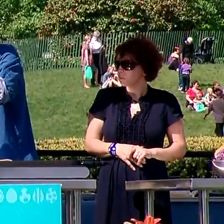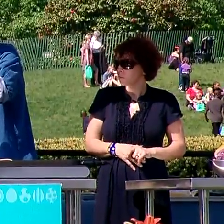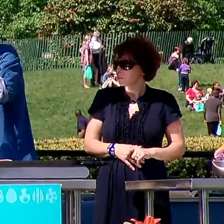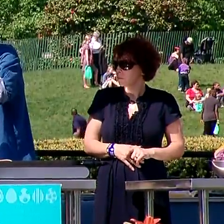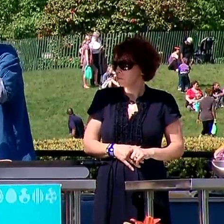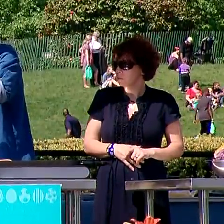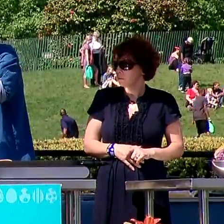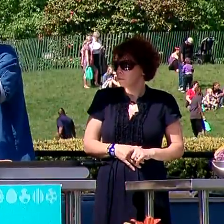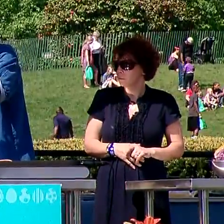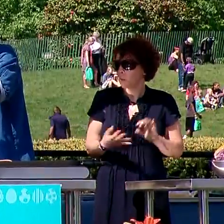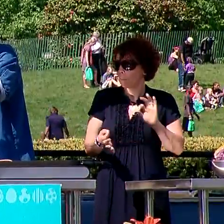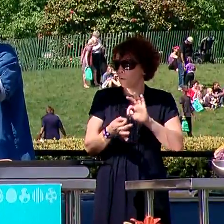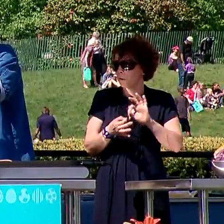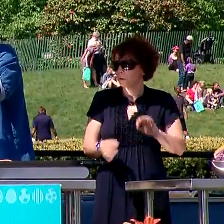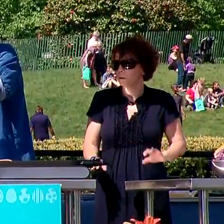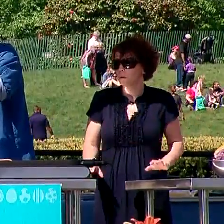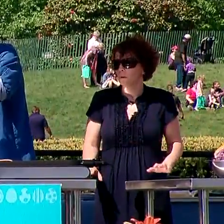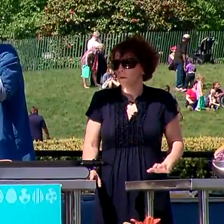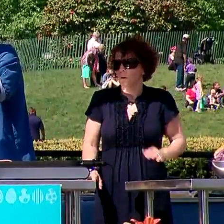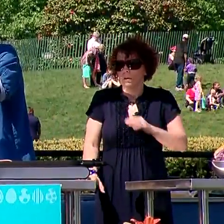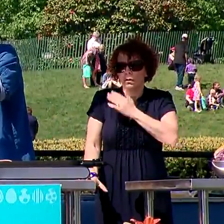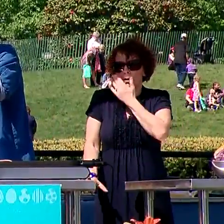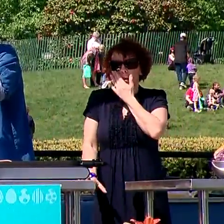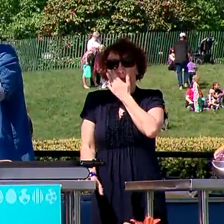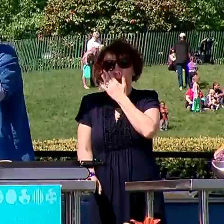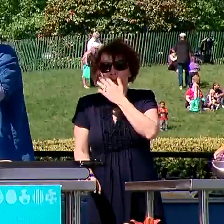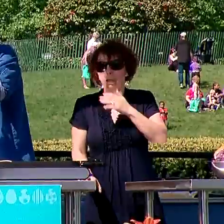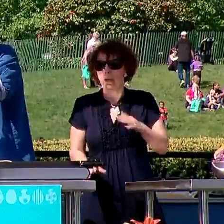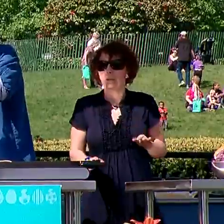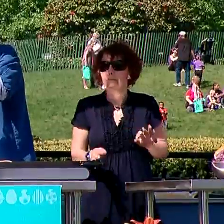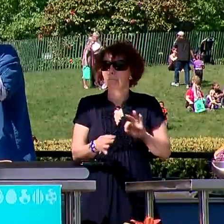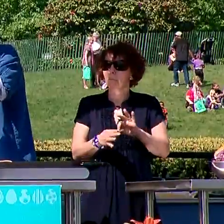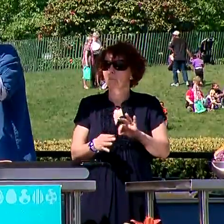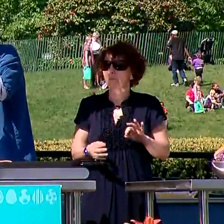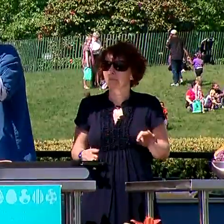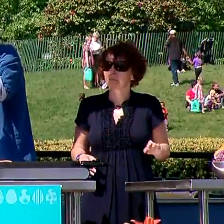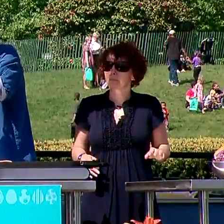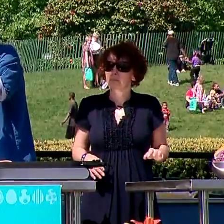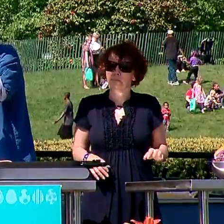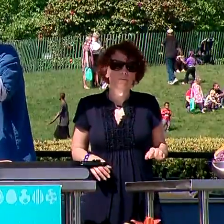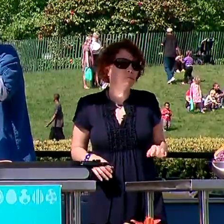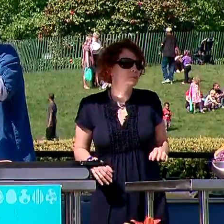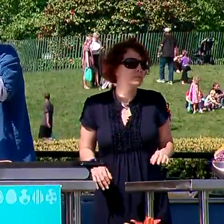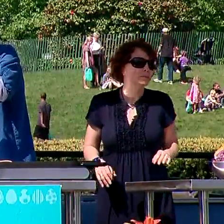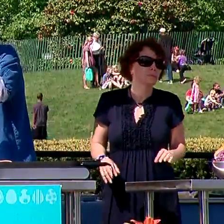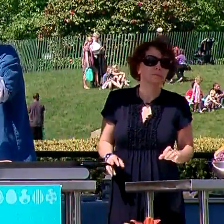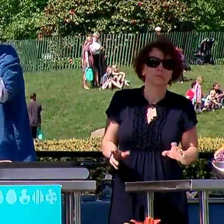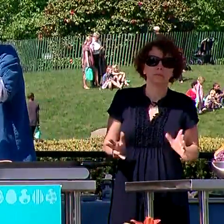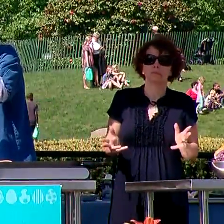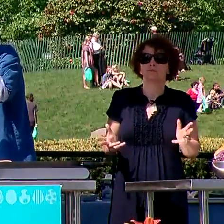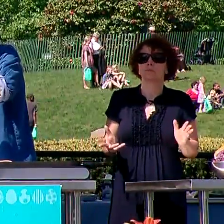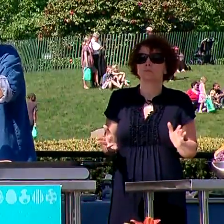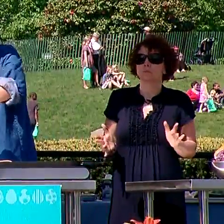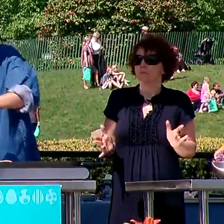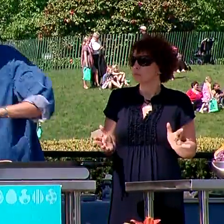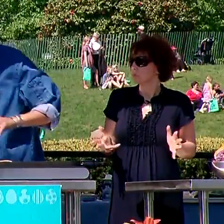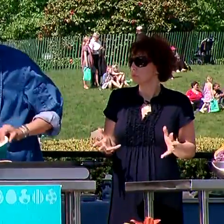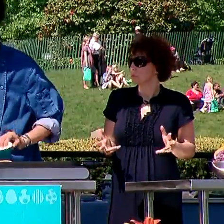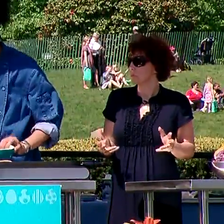Perfect. That's fantastic. Awesome.